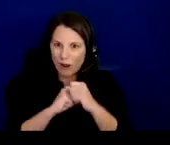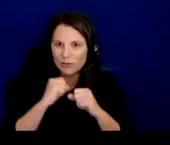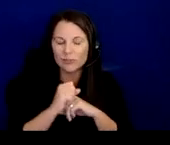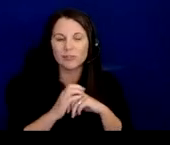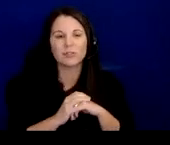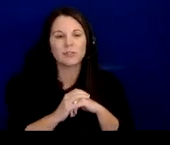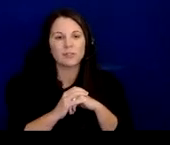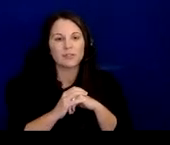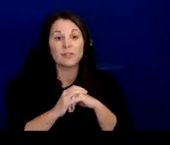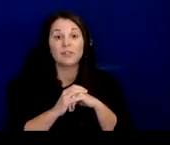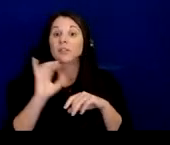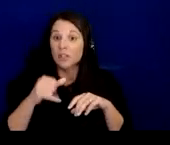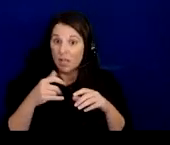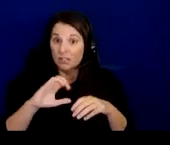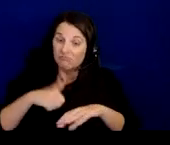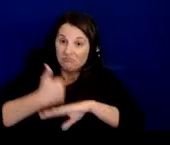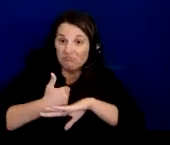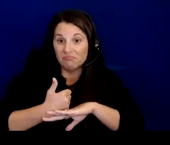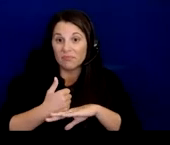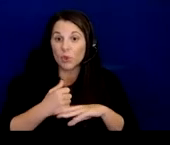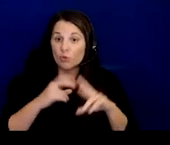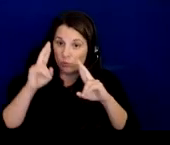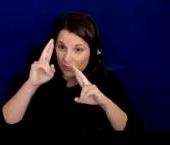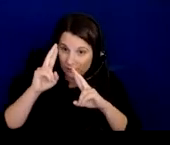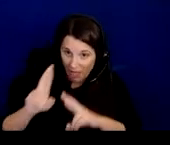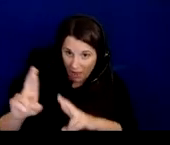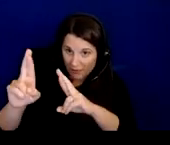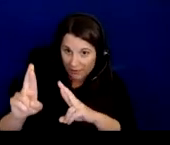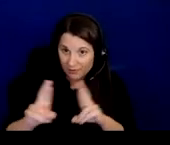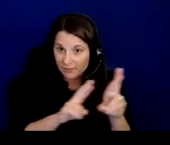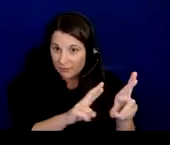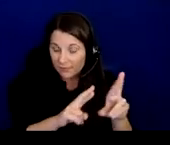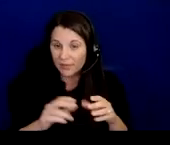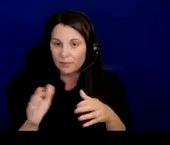level of respect between the students and the community and the institution,